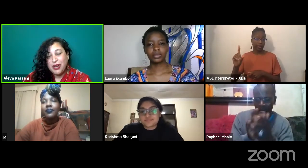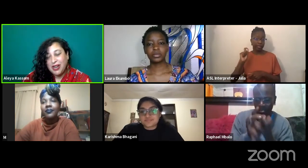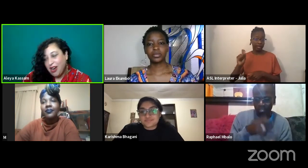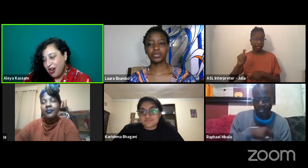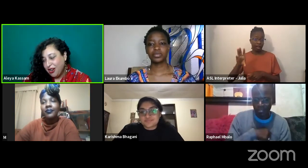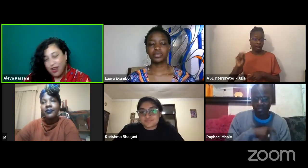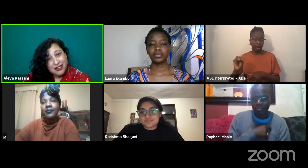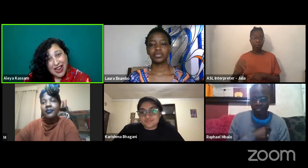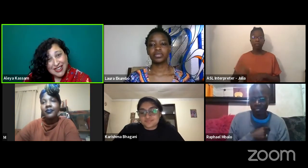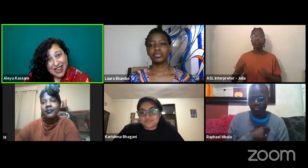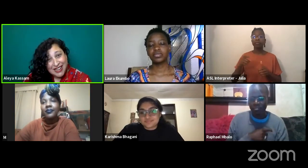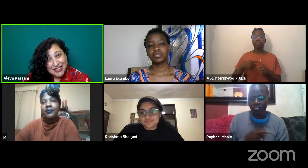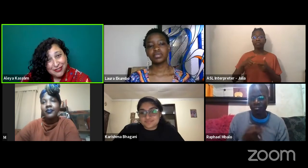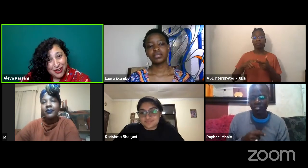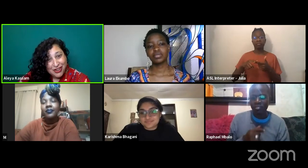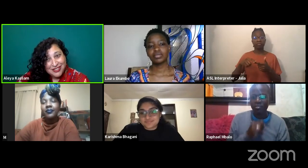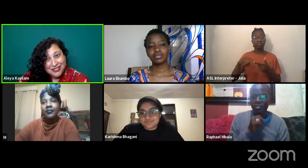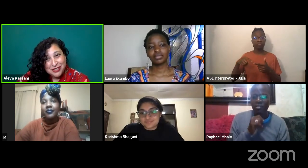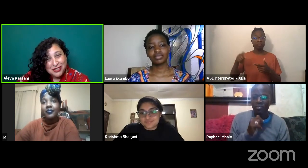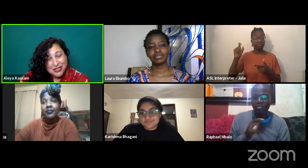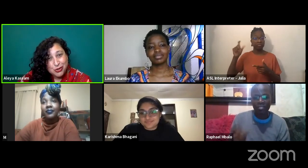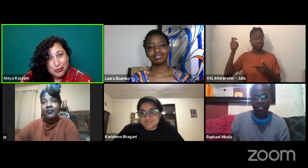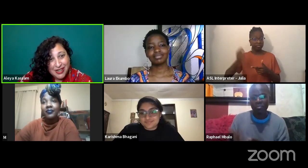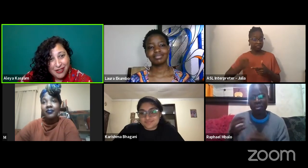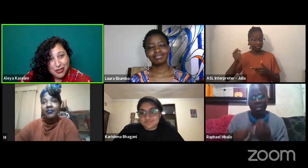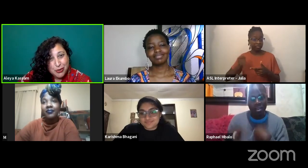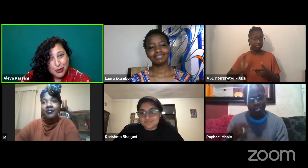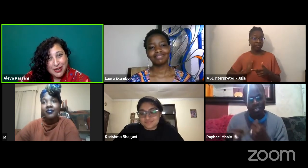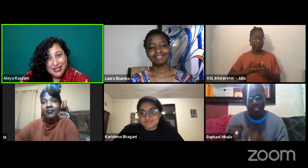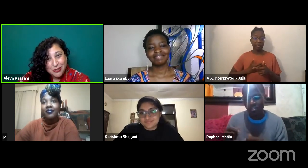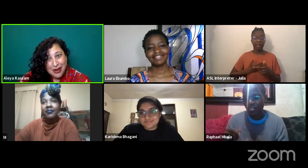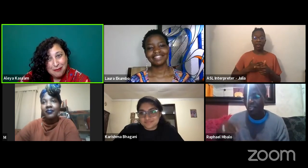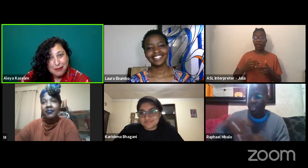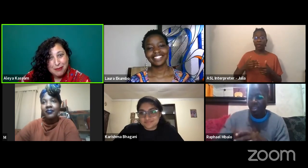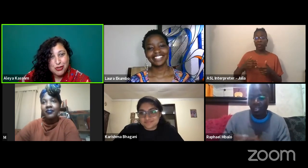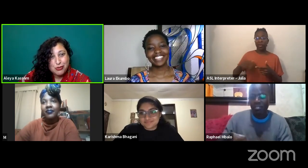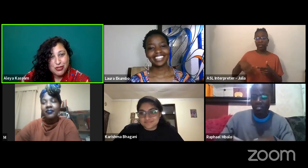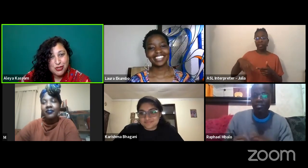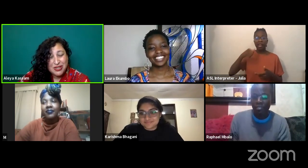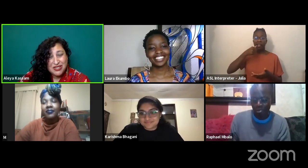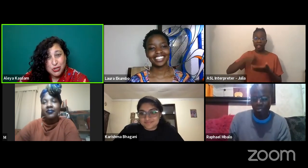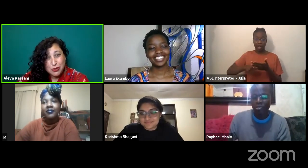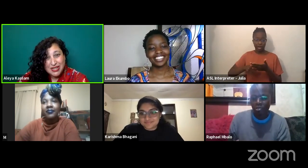We are not as active on social media on the Twitter and Instagram, but much more so individually.